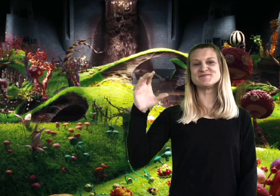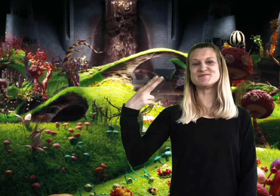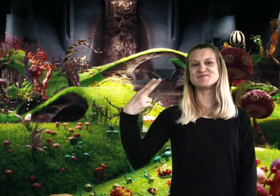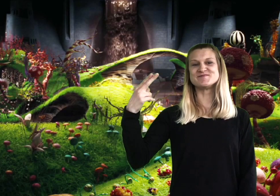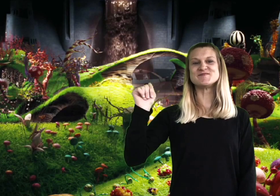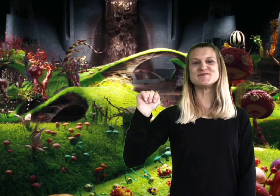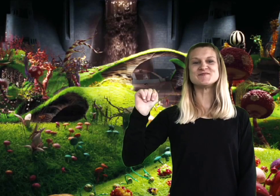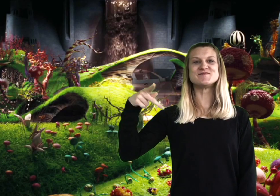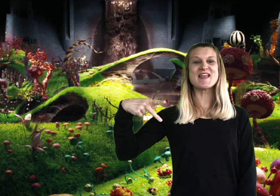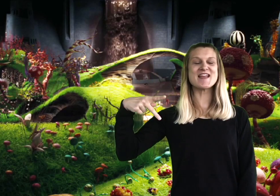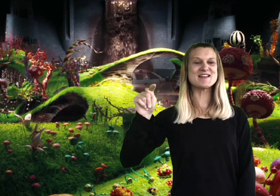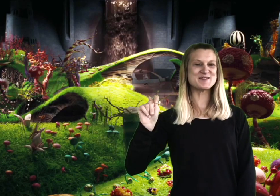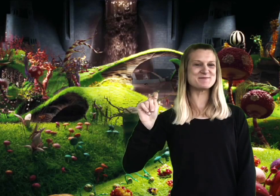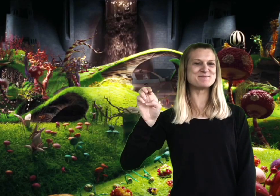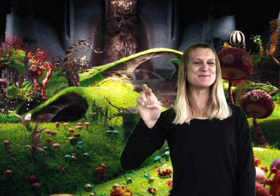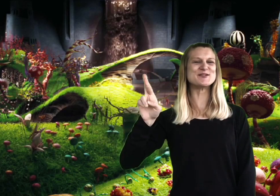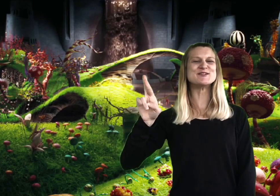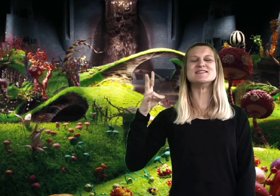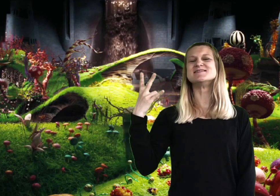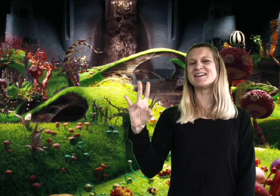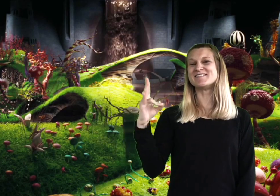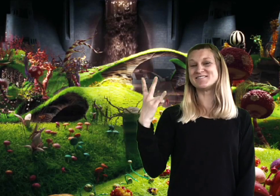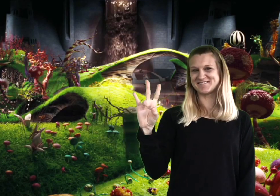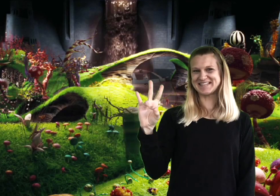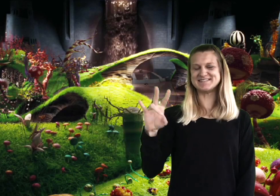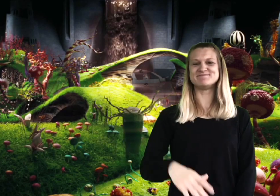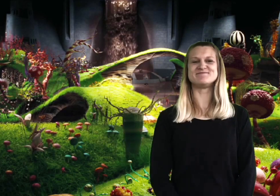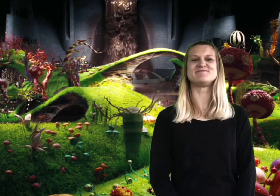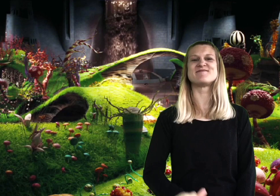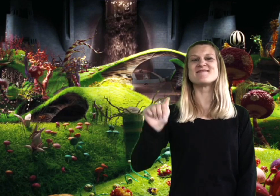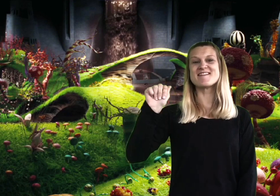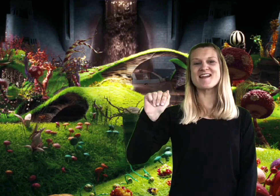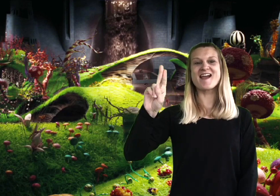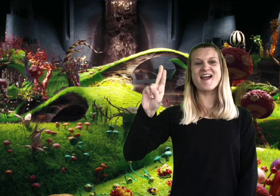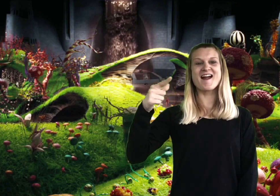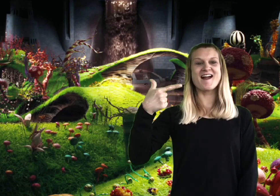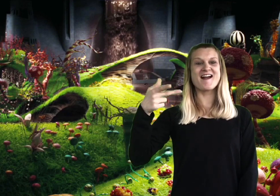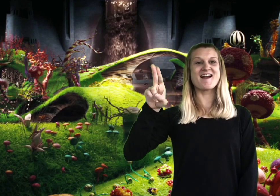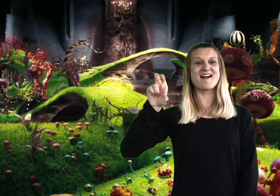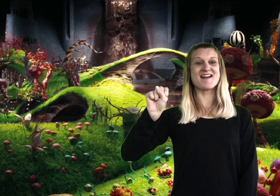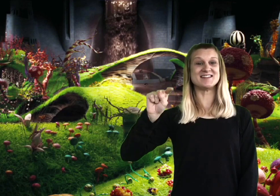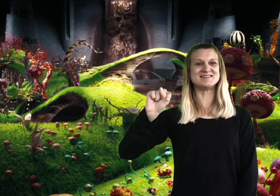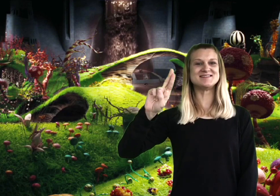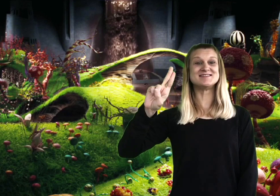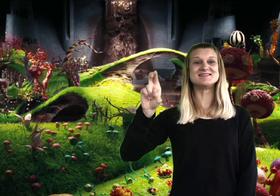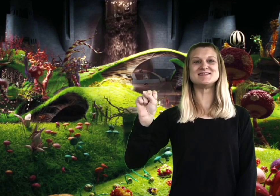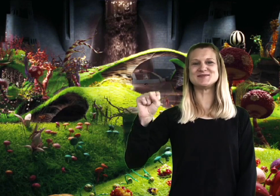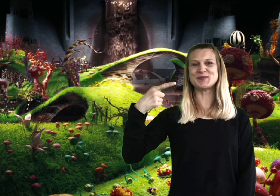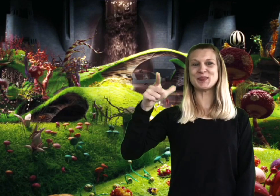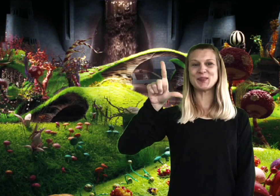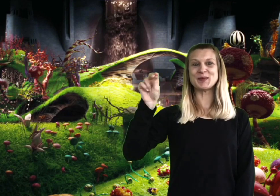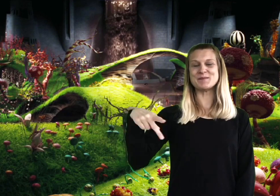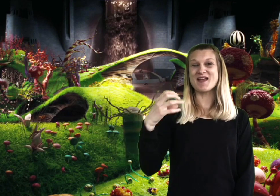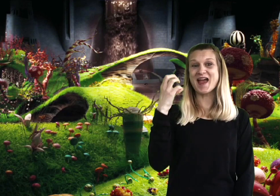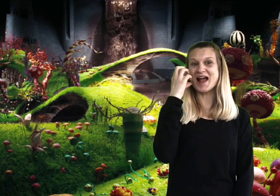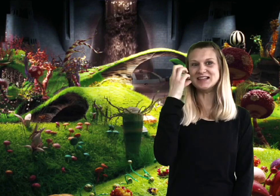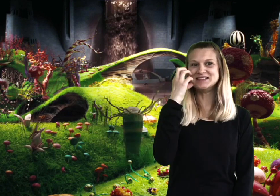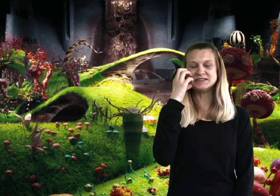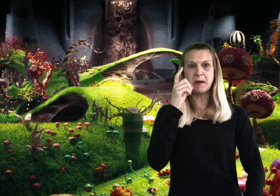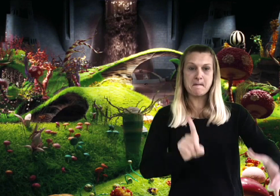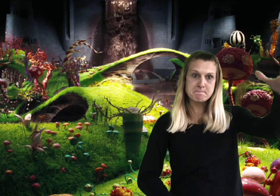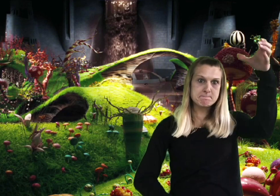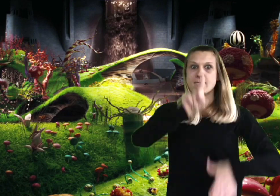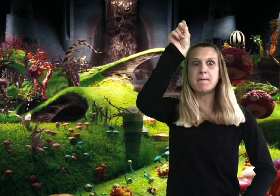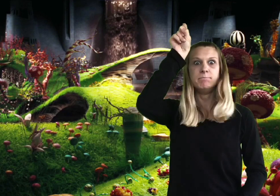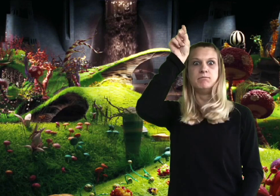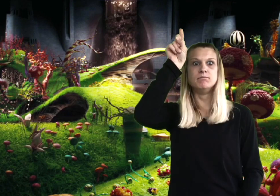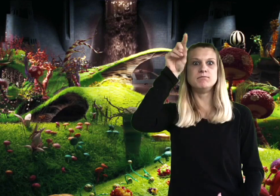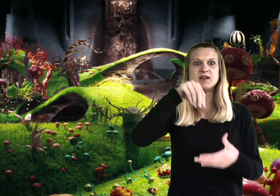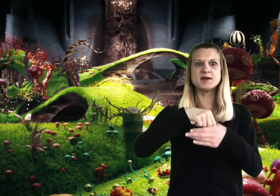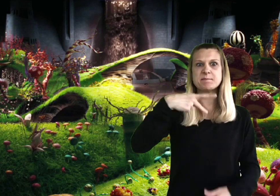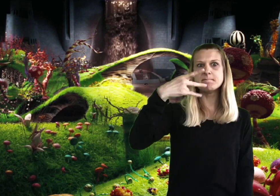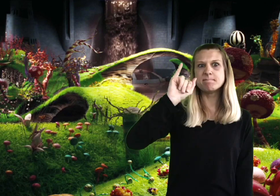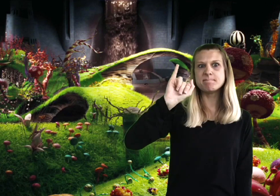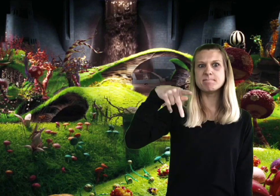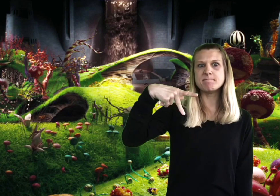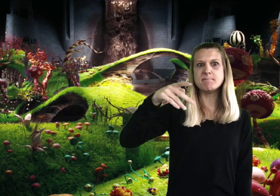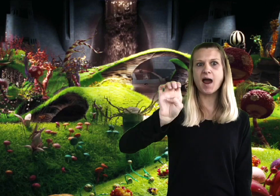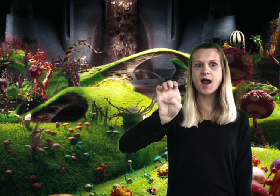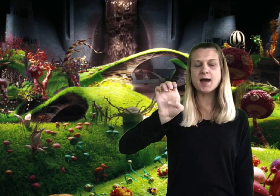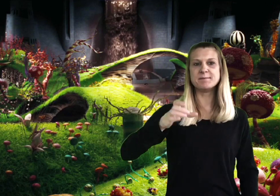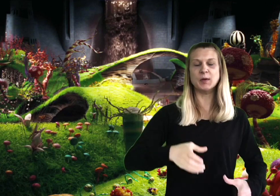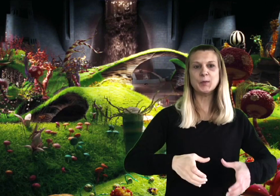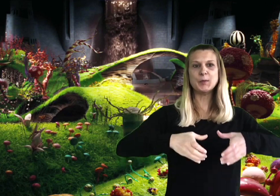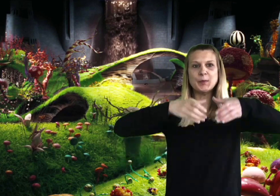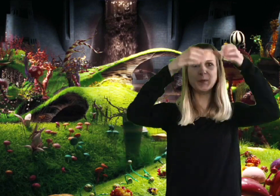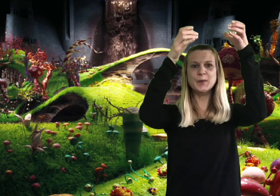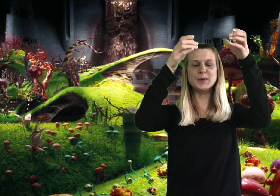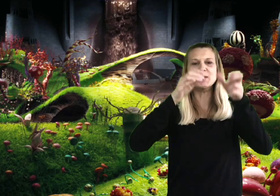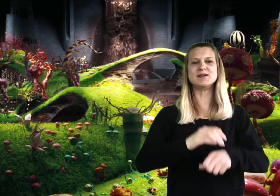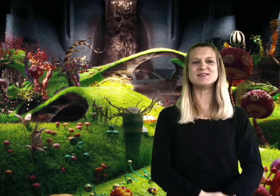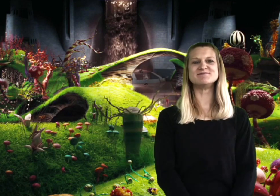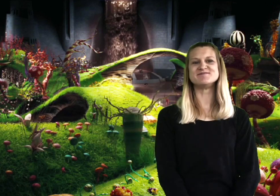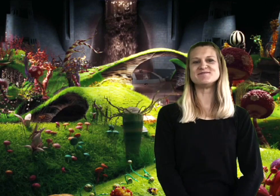Chapter 17: "Augustus Gloop Goes up the Pipe"